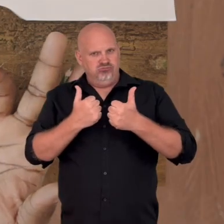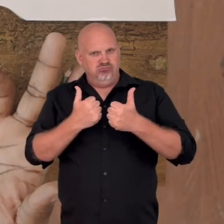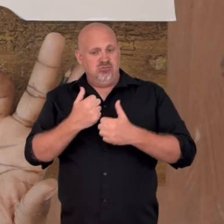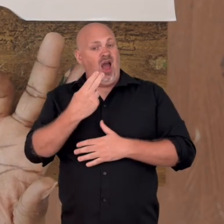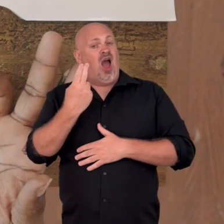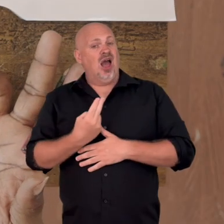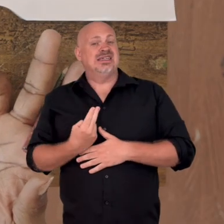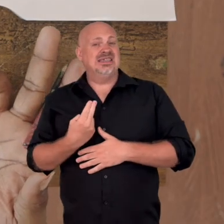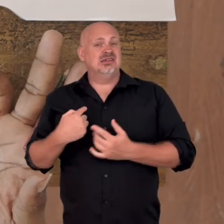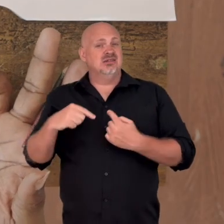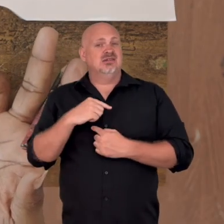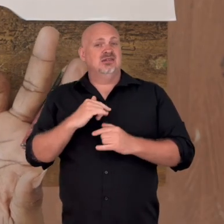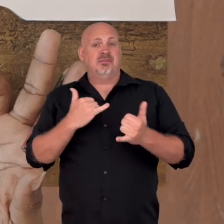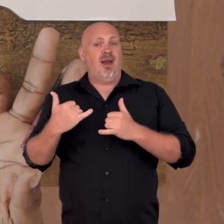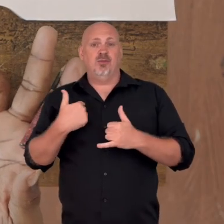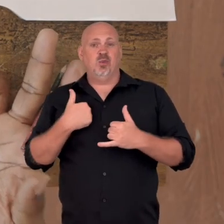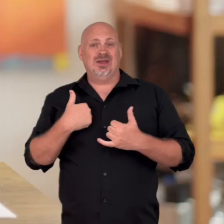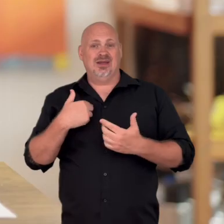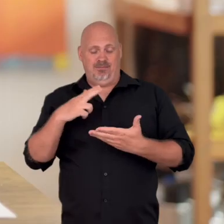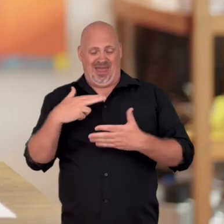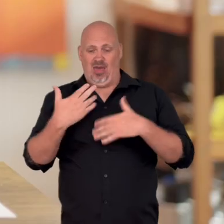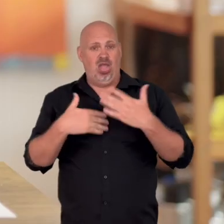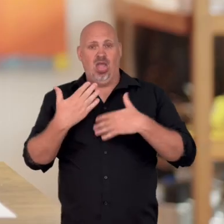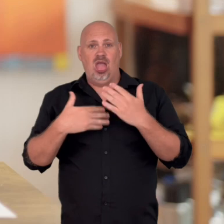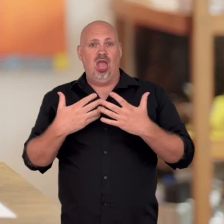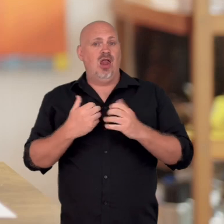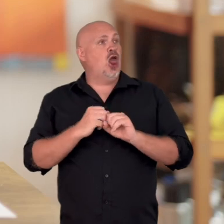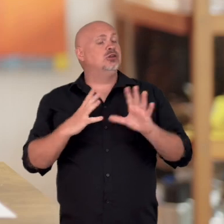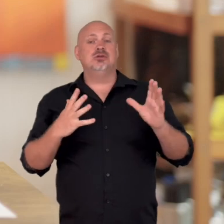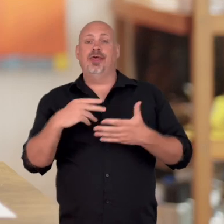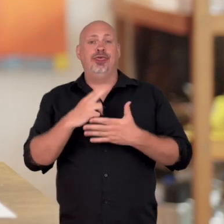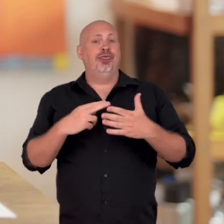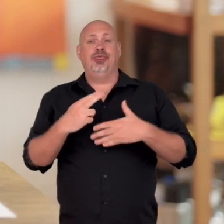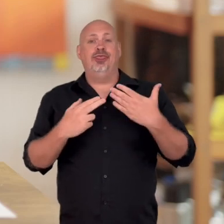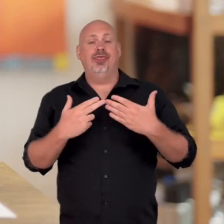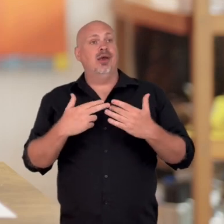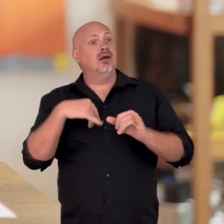we don't know how it's gonna end but we trust the process and the process trusting the process is part of